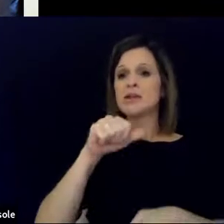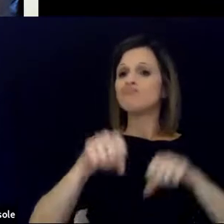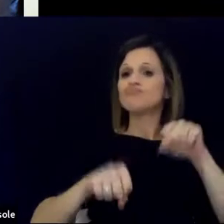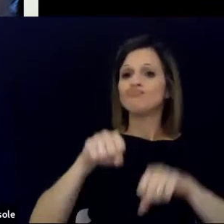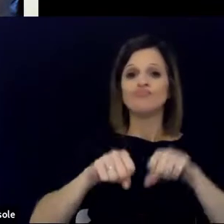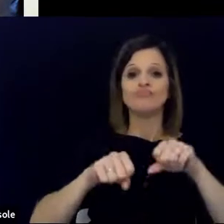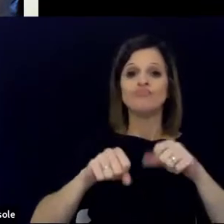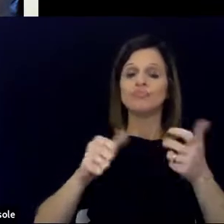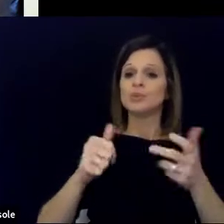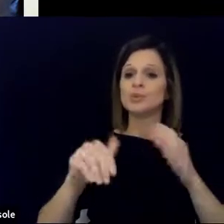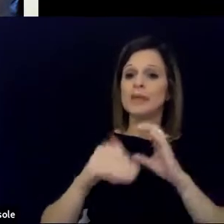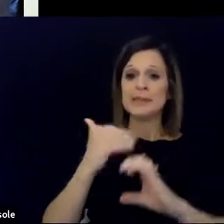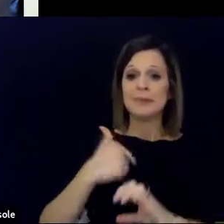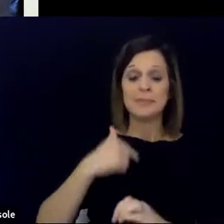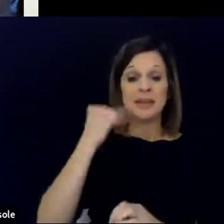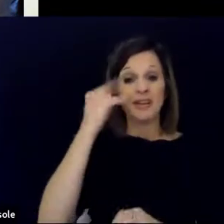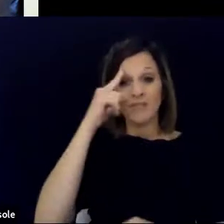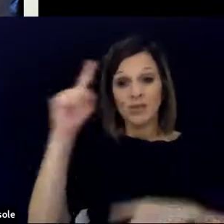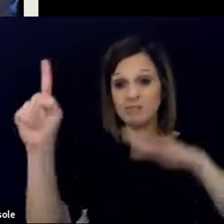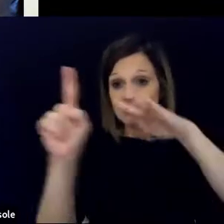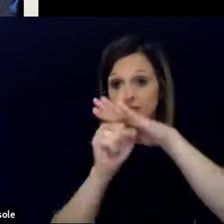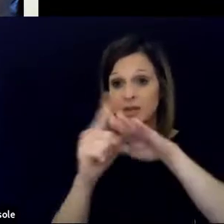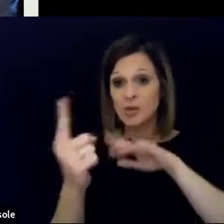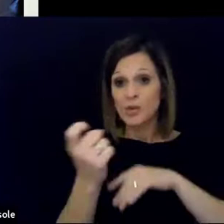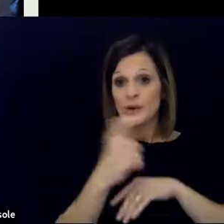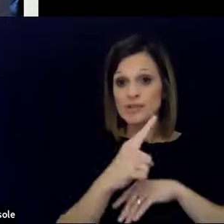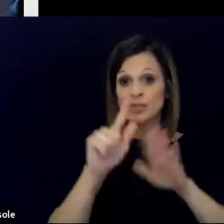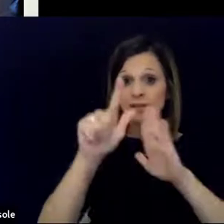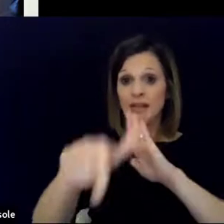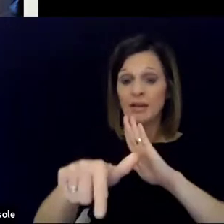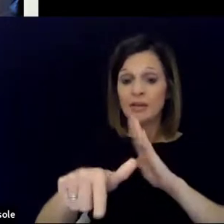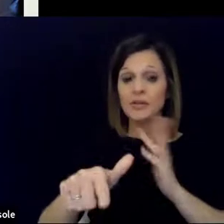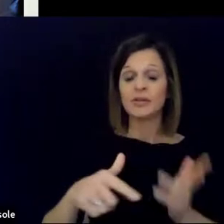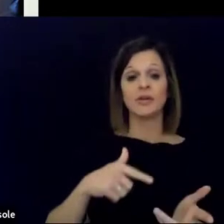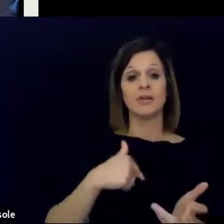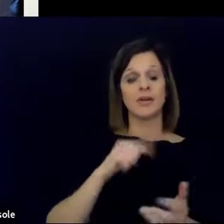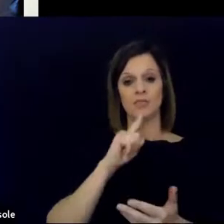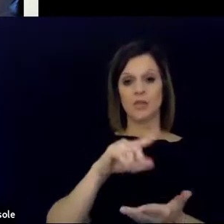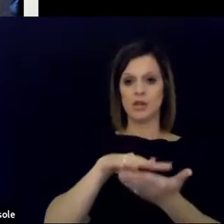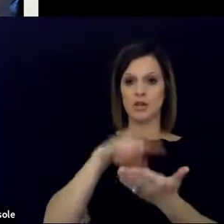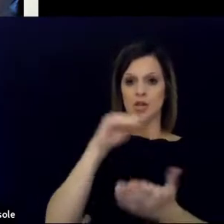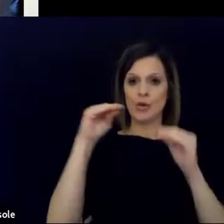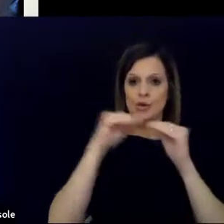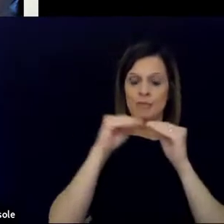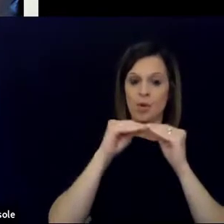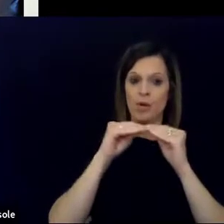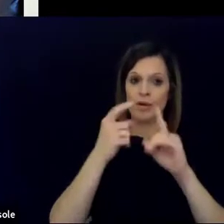if you have a question that didn't get answered. I learned more from trying to answer emails probably than anything else I do,